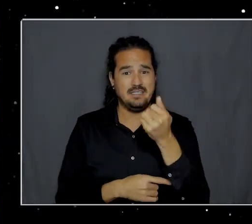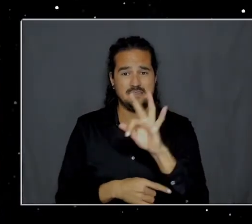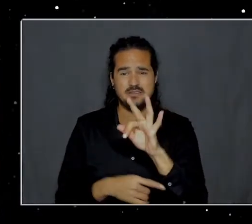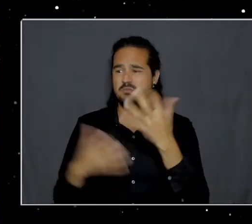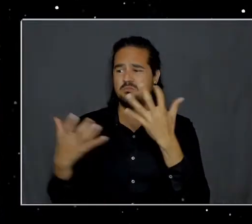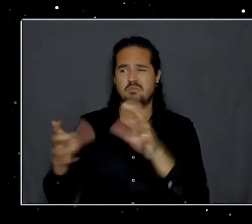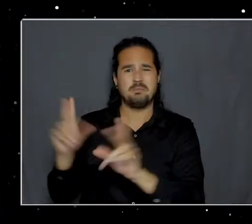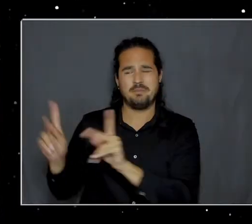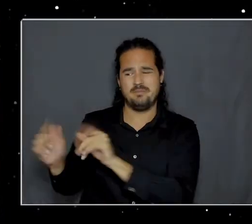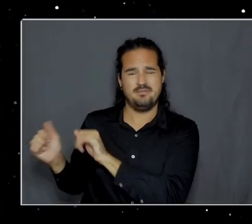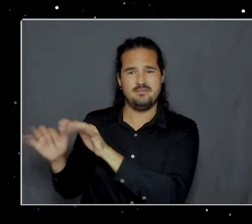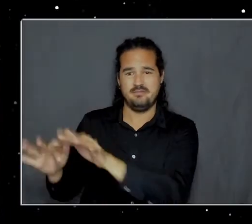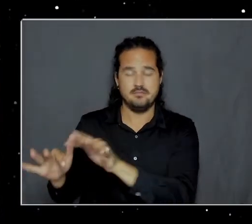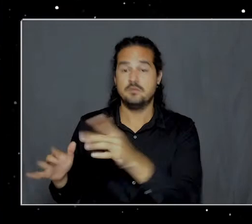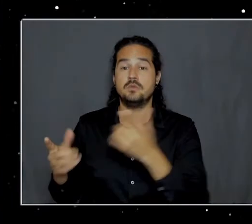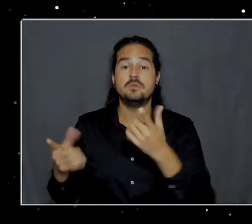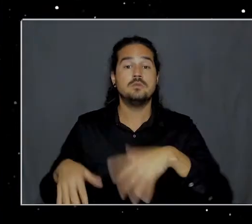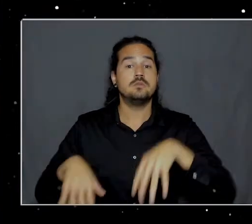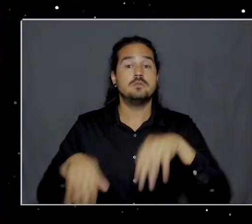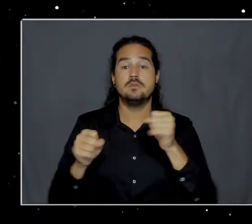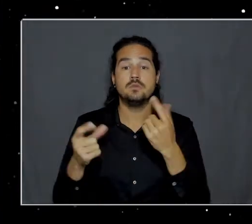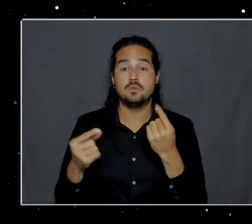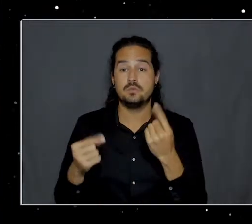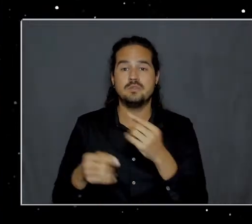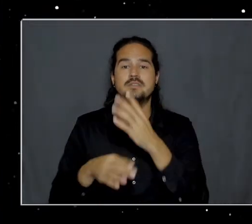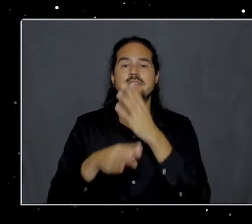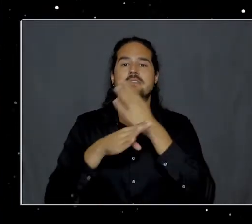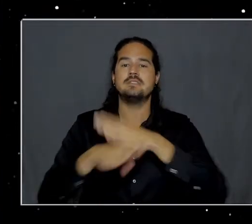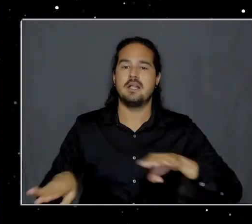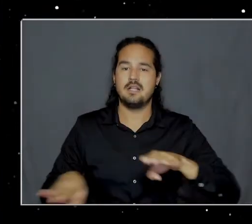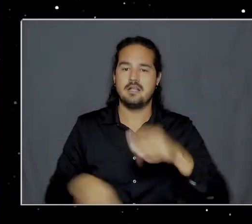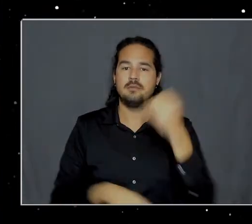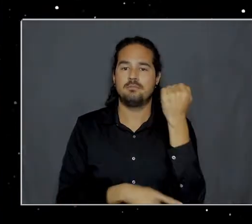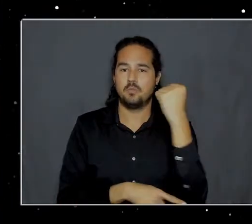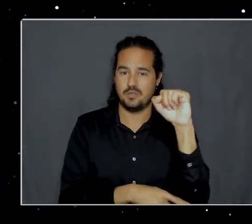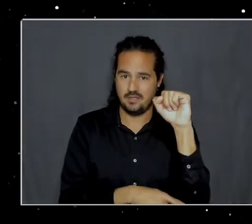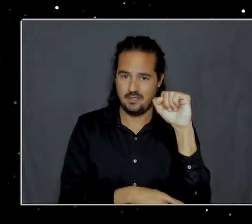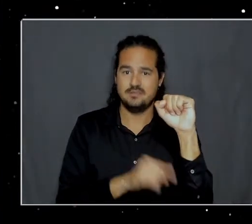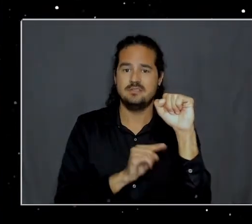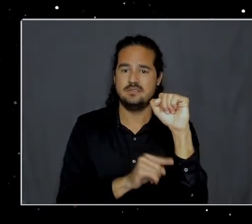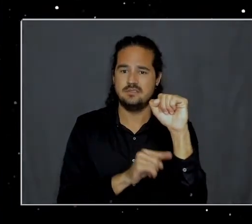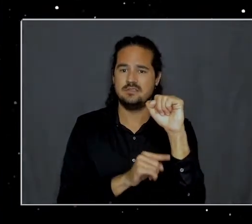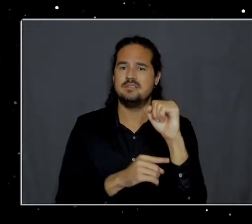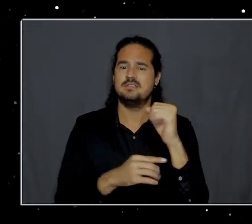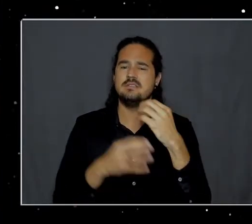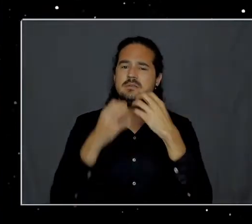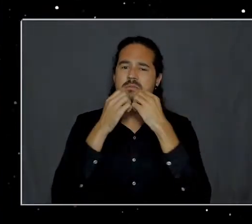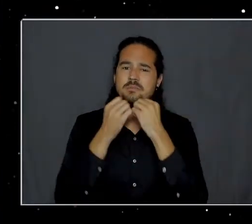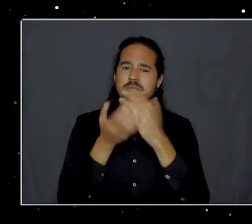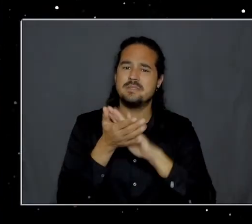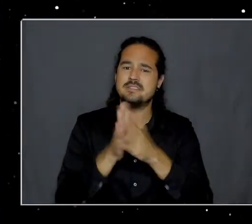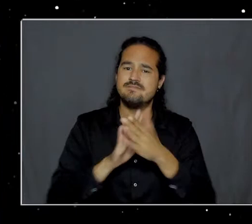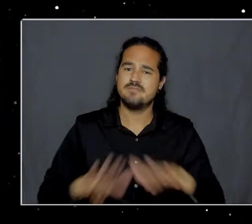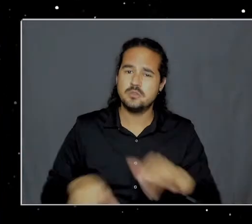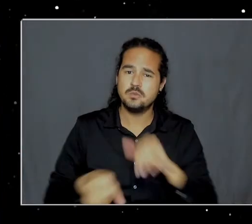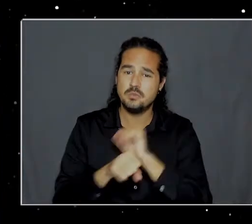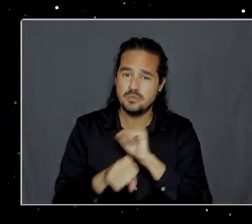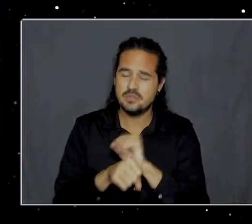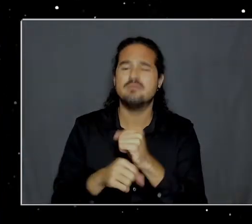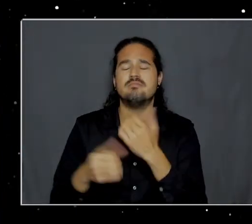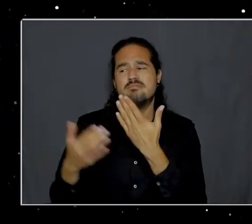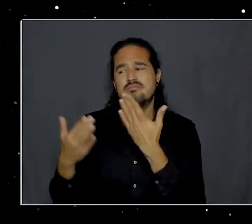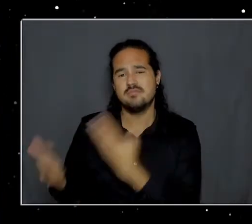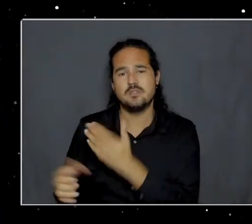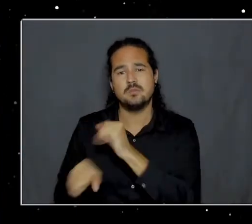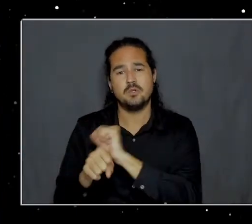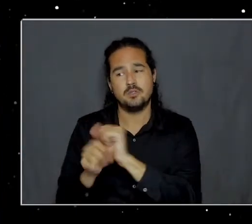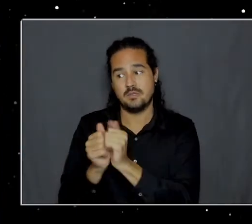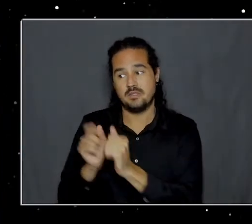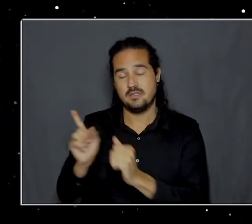GOING TO MAKE IT A SILENT